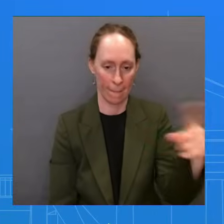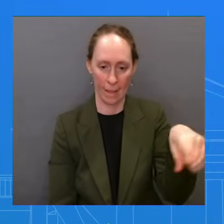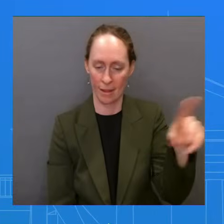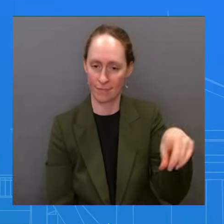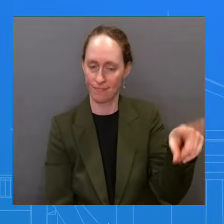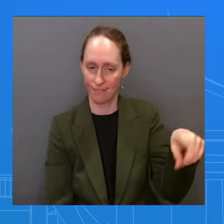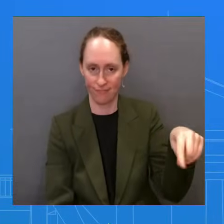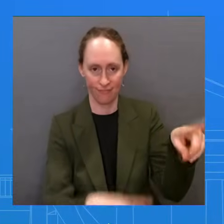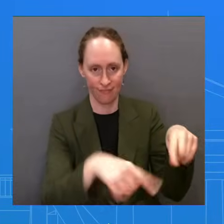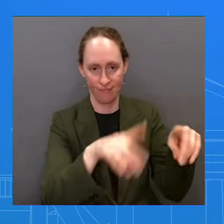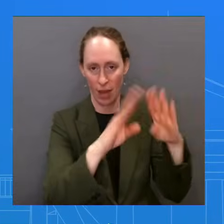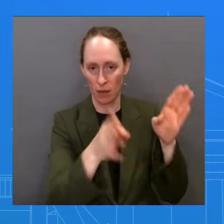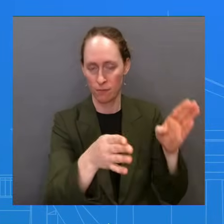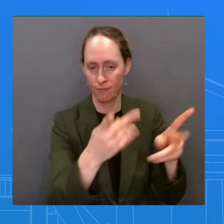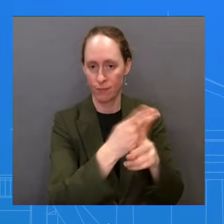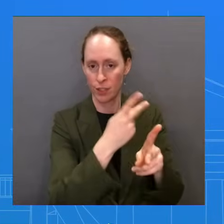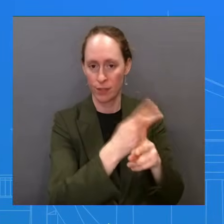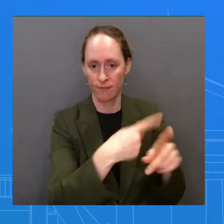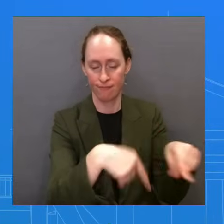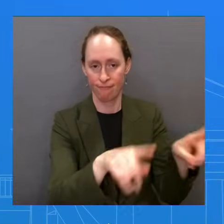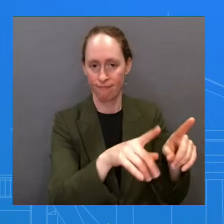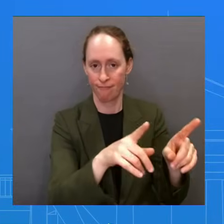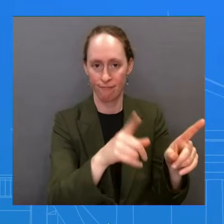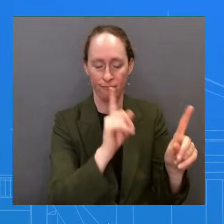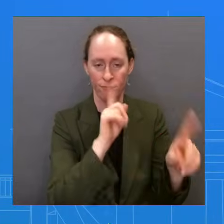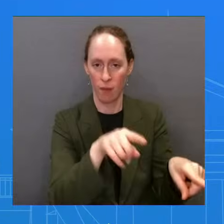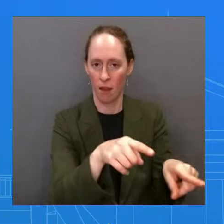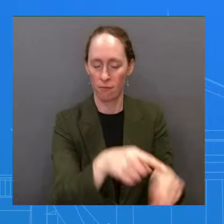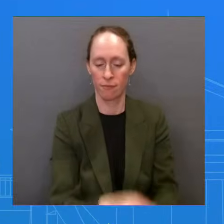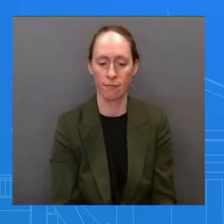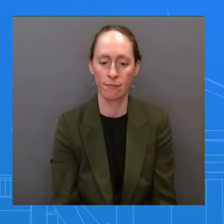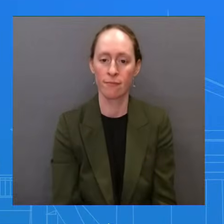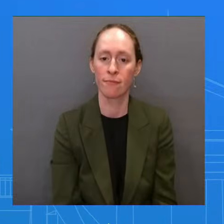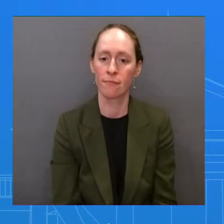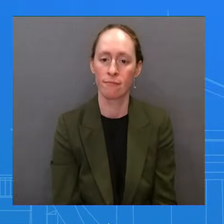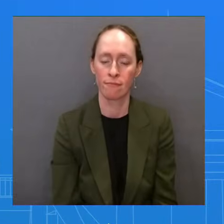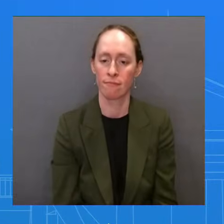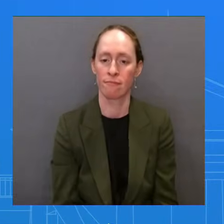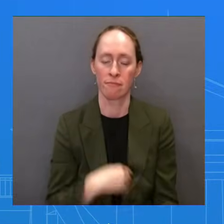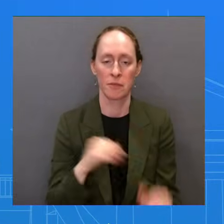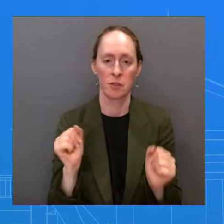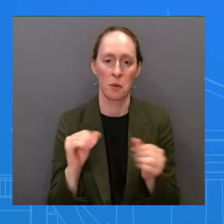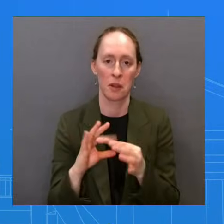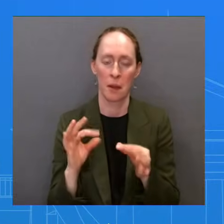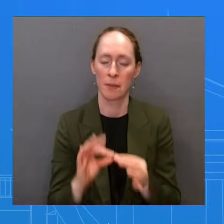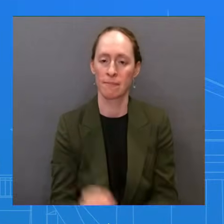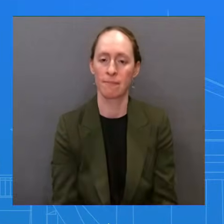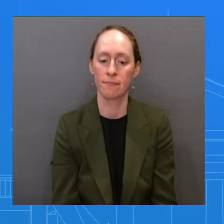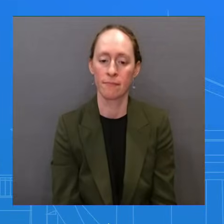of what's happening on the other side of Pennsylvania. Go ahead. I know I tried to call on you -- The Press: That's okay. Two quick just follow-ups.